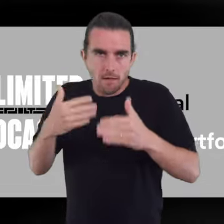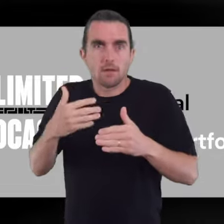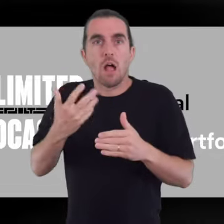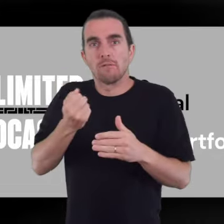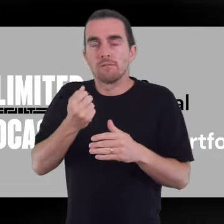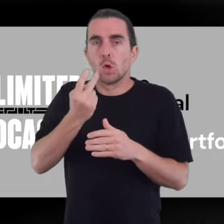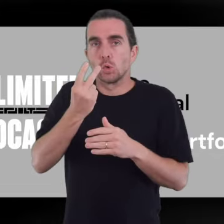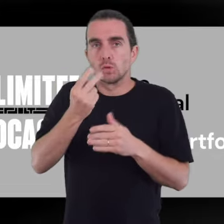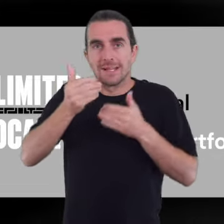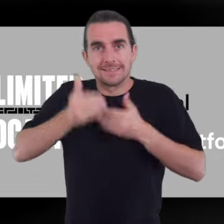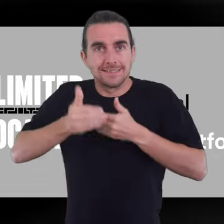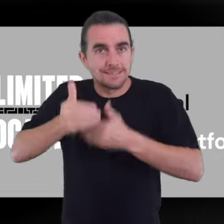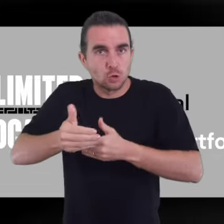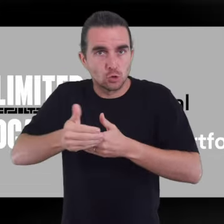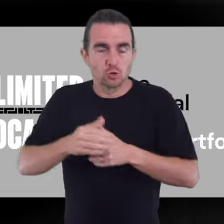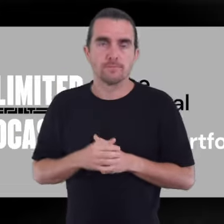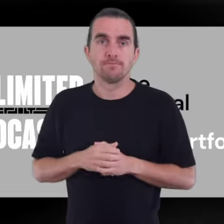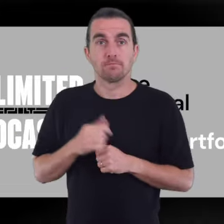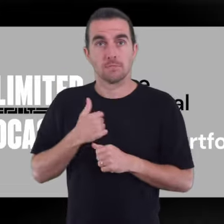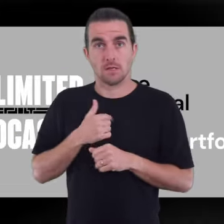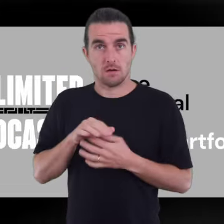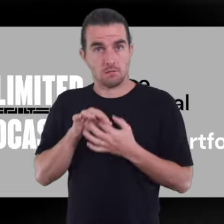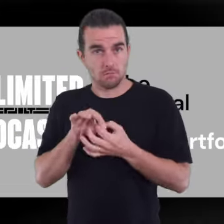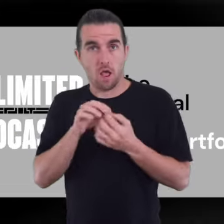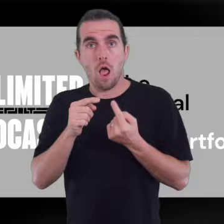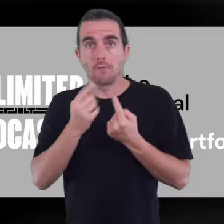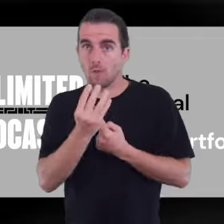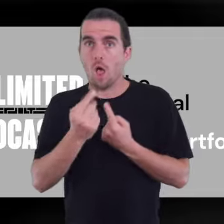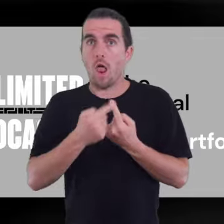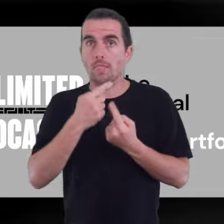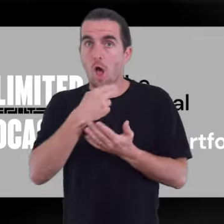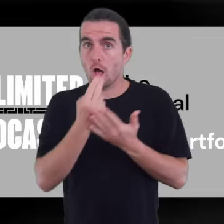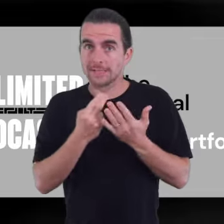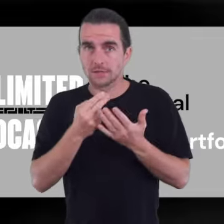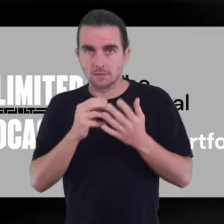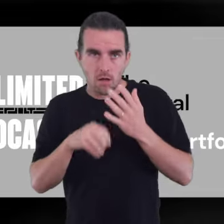sort of ran in two stages. So, I worked with four other artists to develop